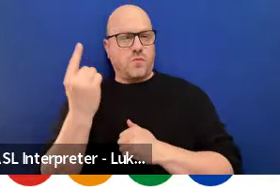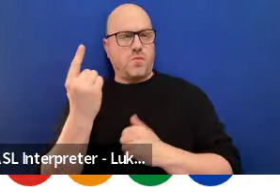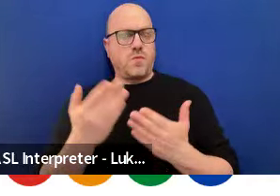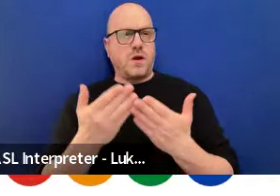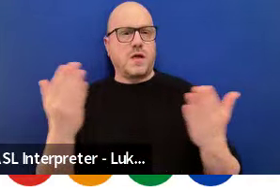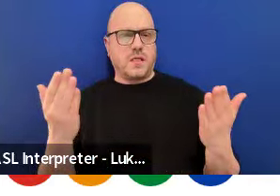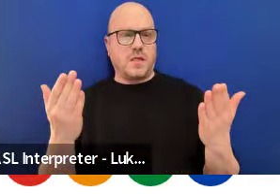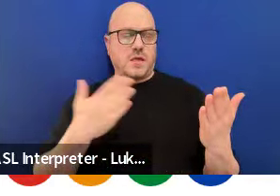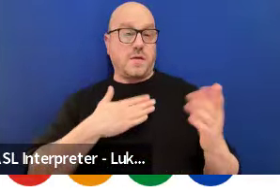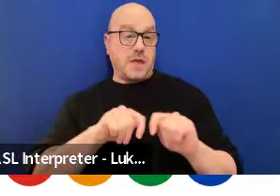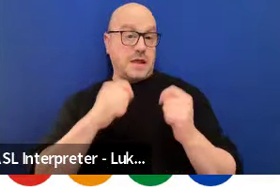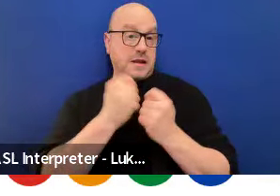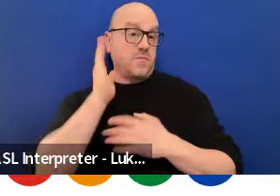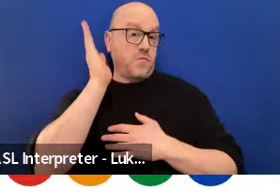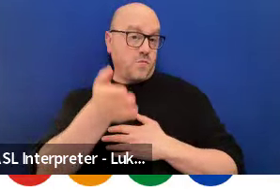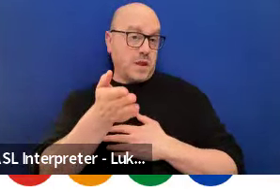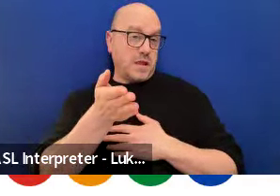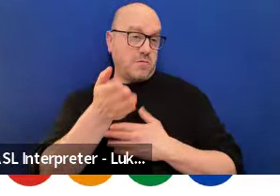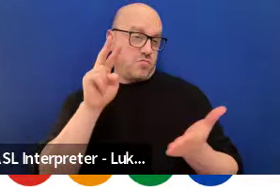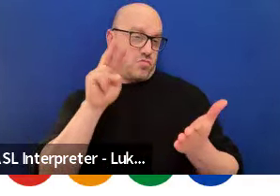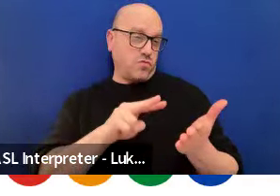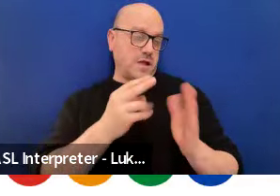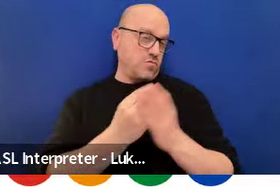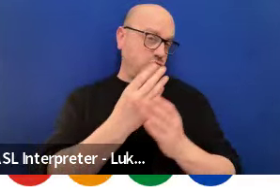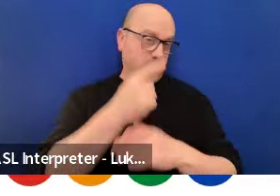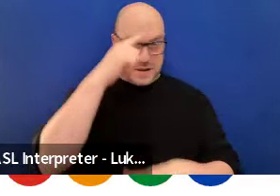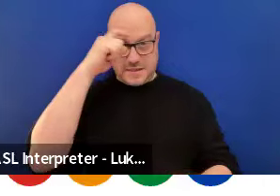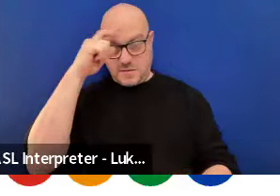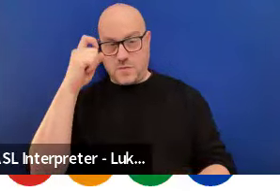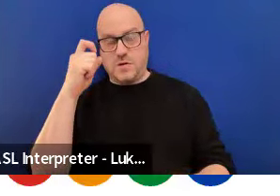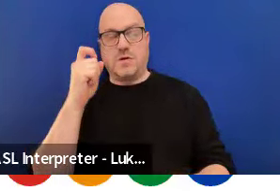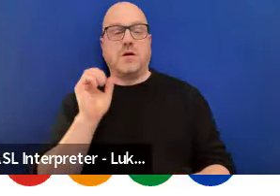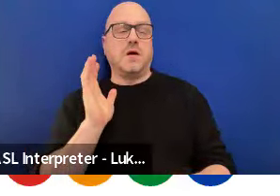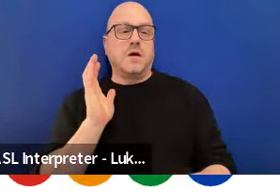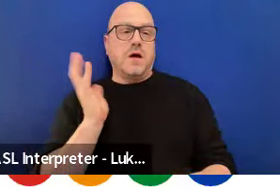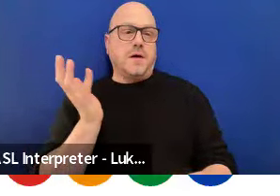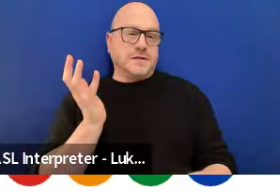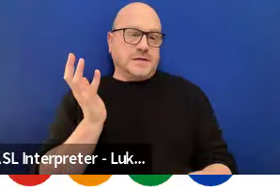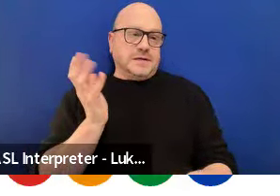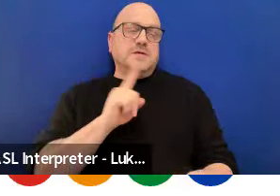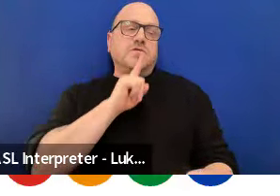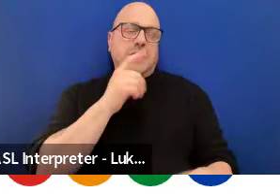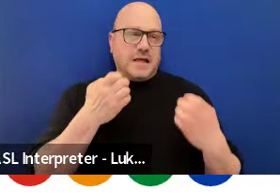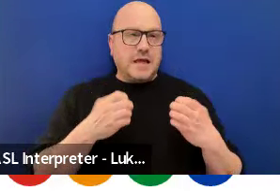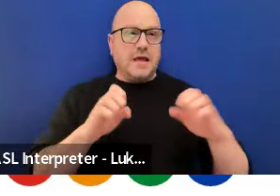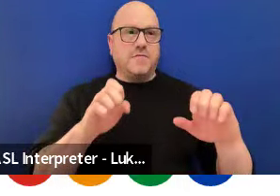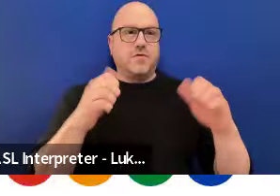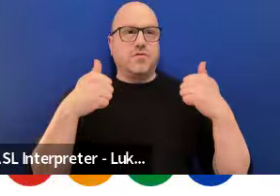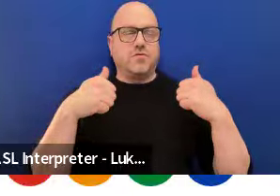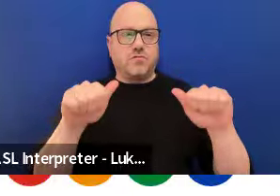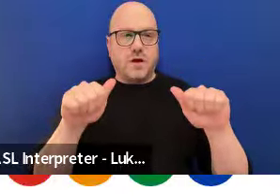OUTREACH PLAN. ONE THING MY TEAM WILL BE